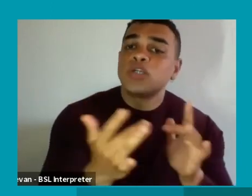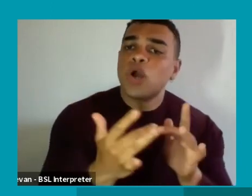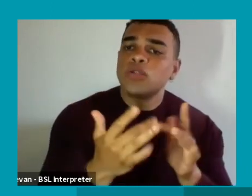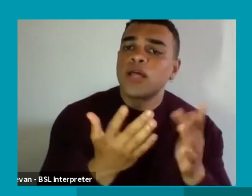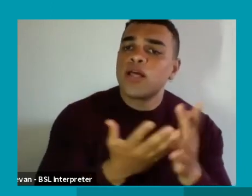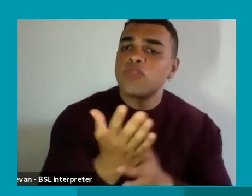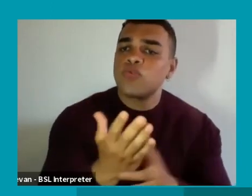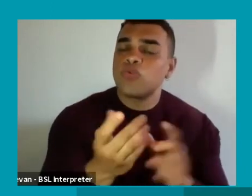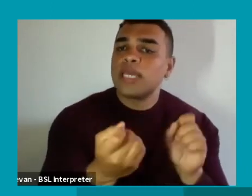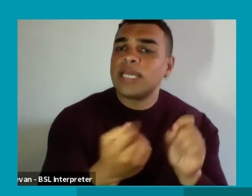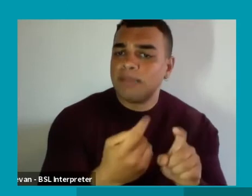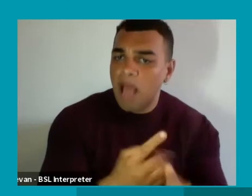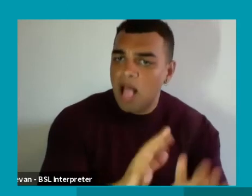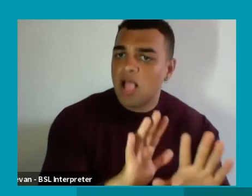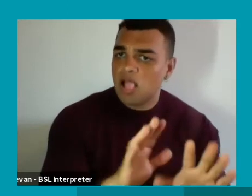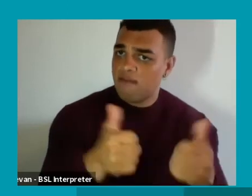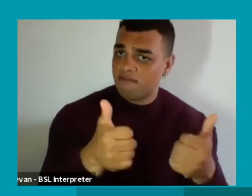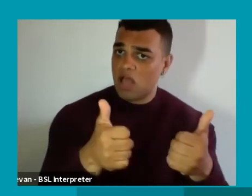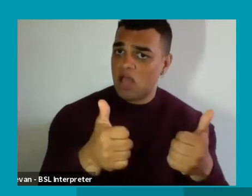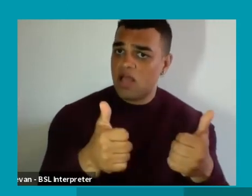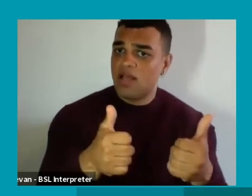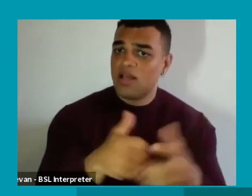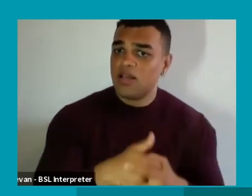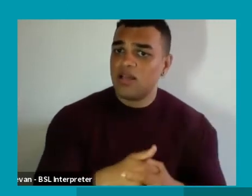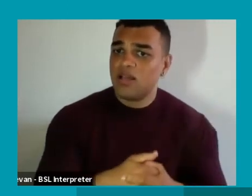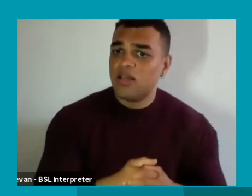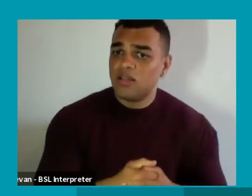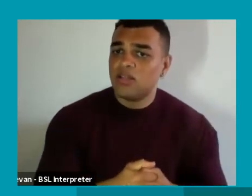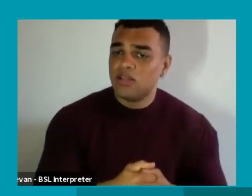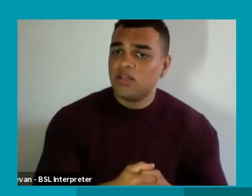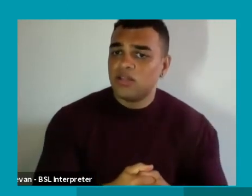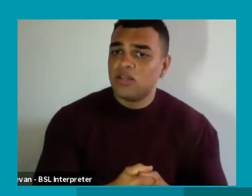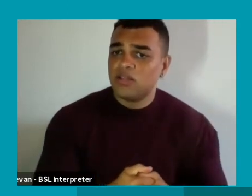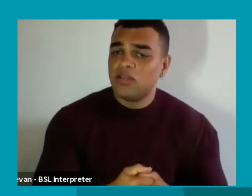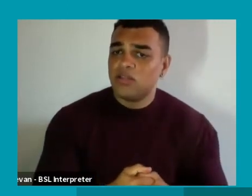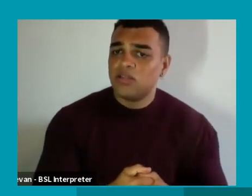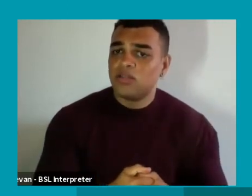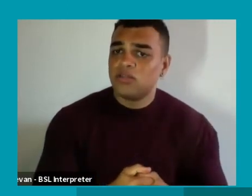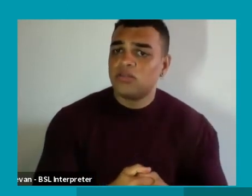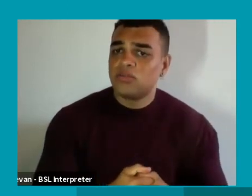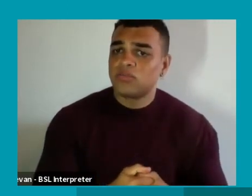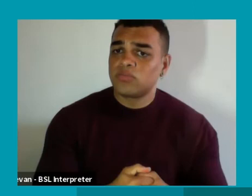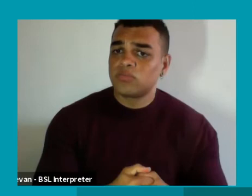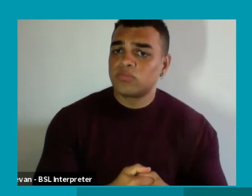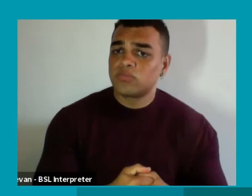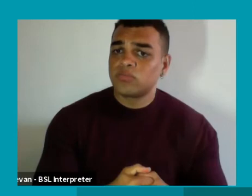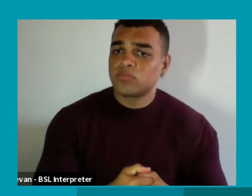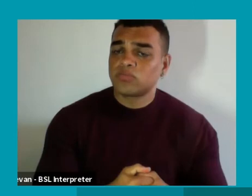through to the next stage. Don't forget to understand that there are things called accommodations and reasonable adjustments that